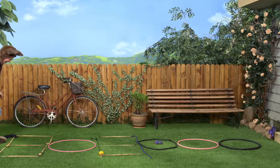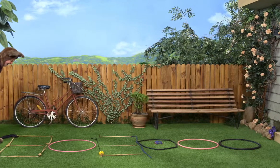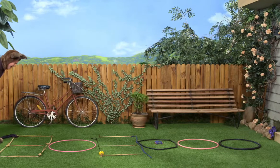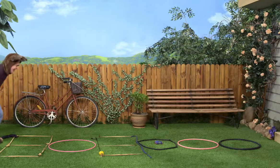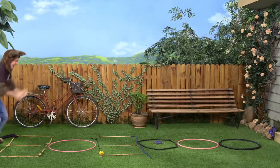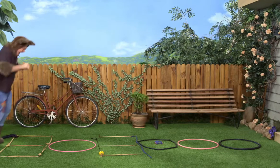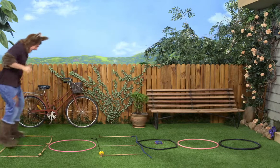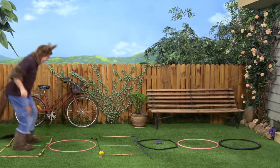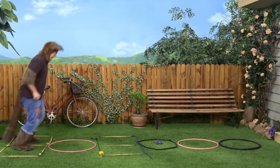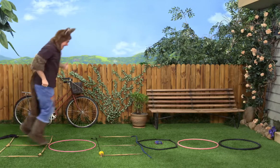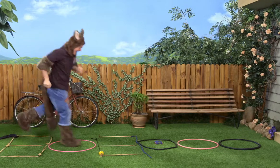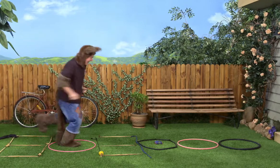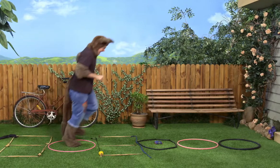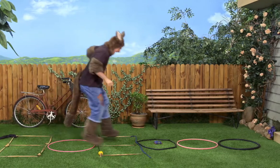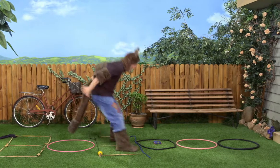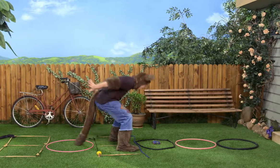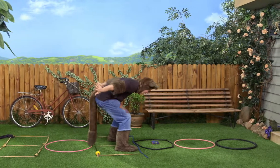Right, jump, jump, jump - oop!